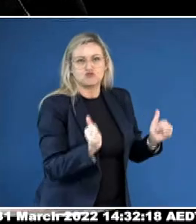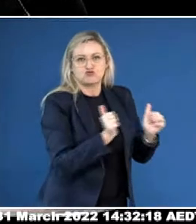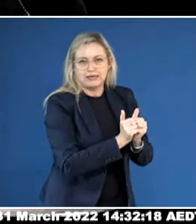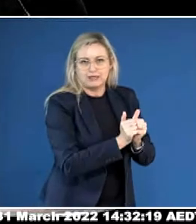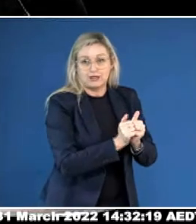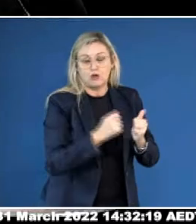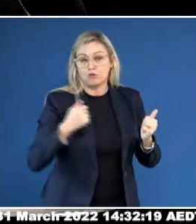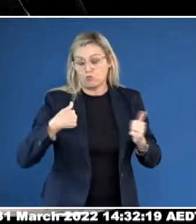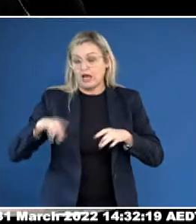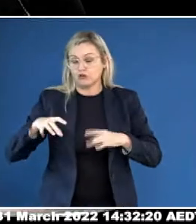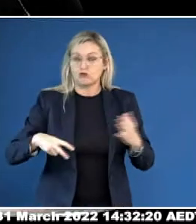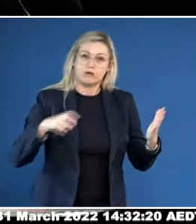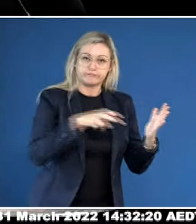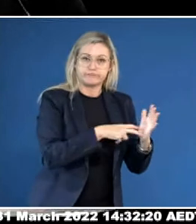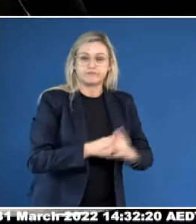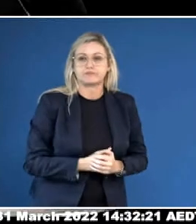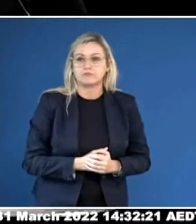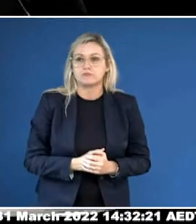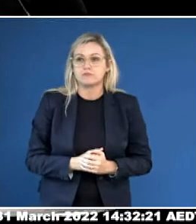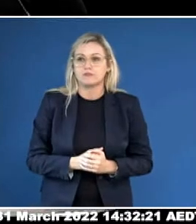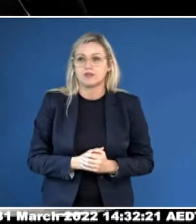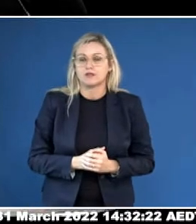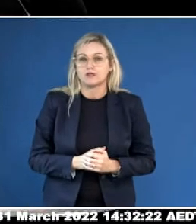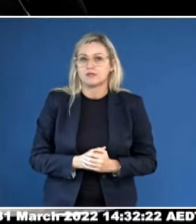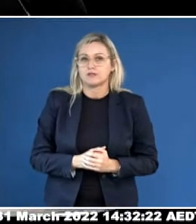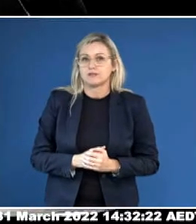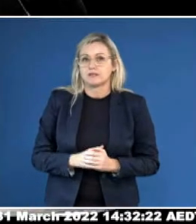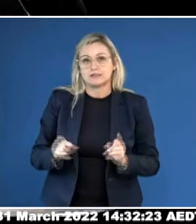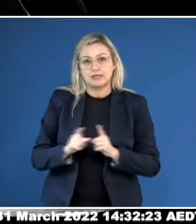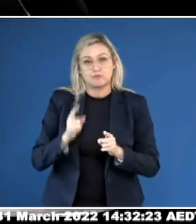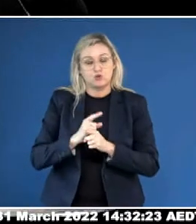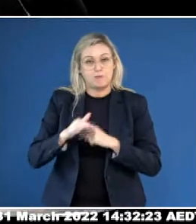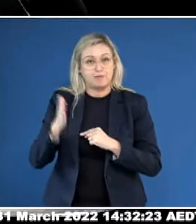Because as Carolyn touched on before, human rights treaties and instruments like the